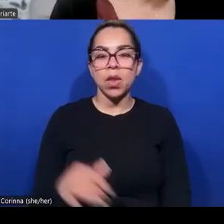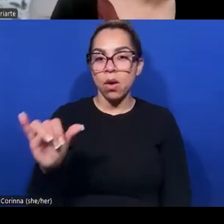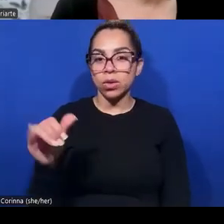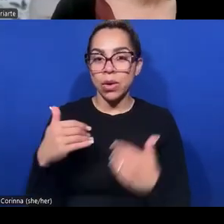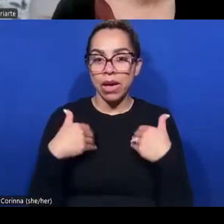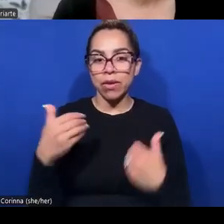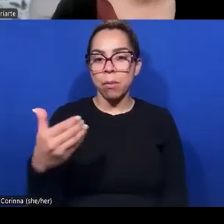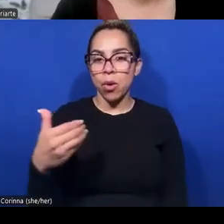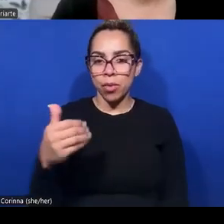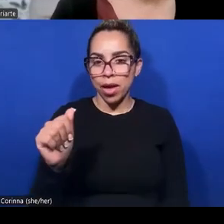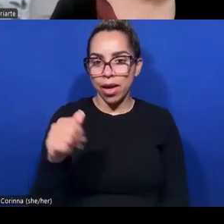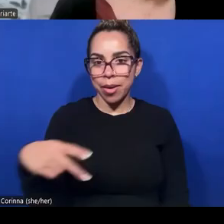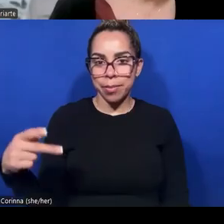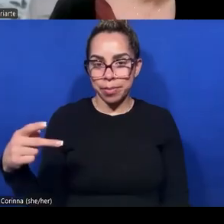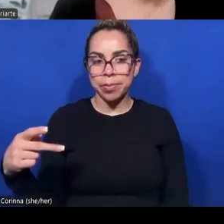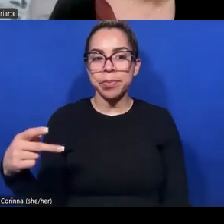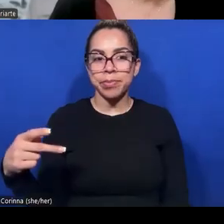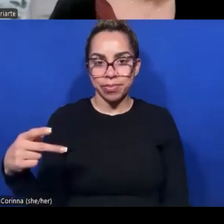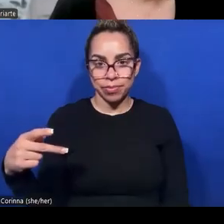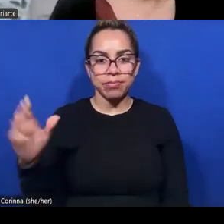that you can use for the CalAble program.